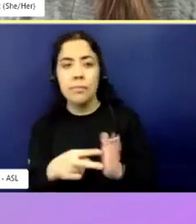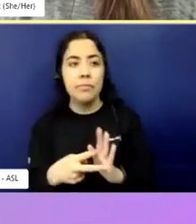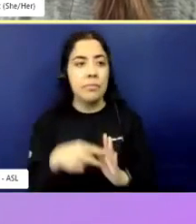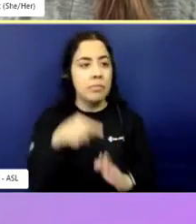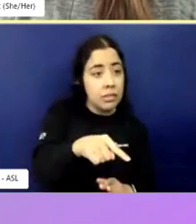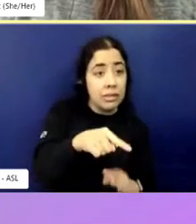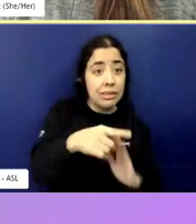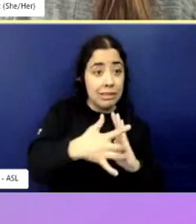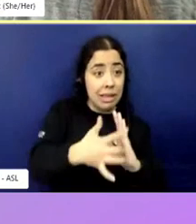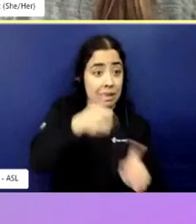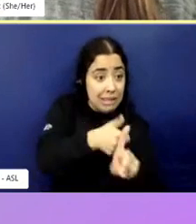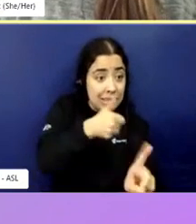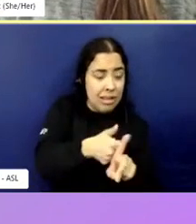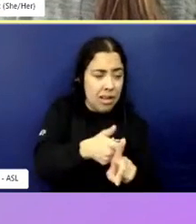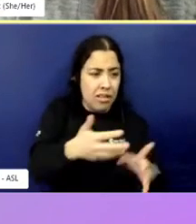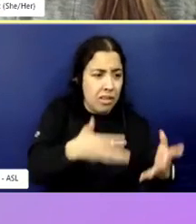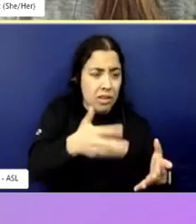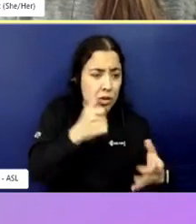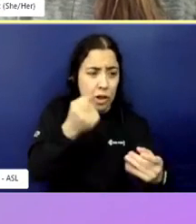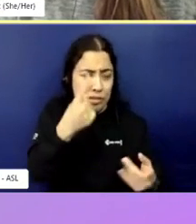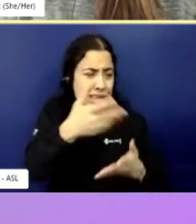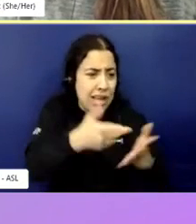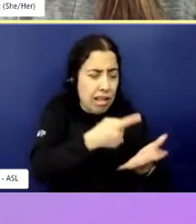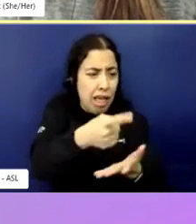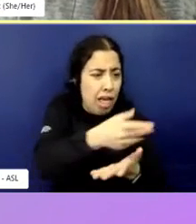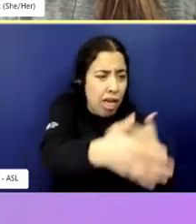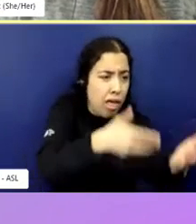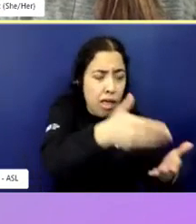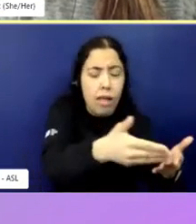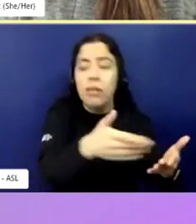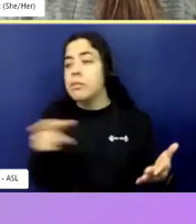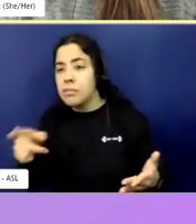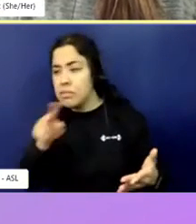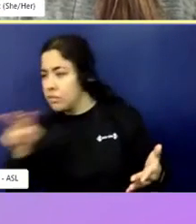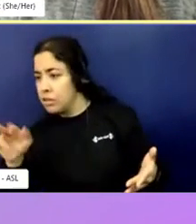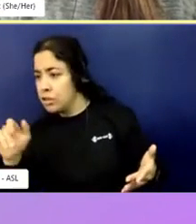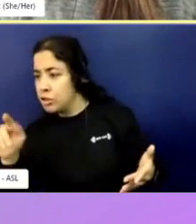YouTube. This is a big indicator that people are not understanding things directly within the